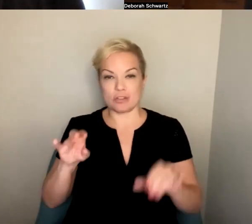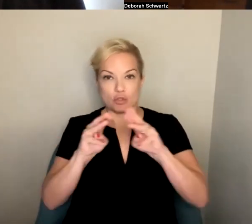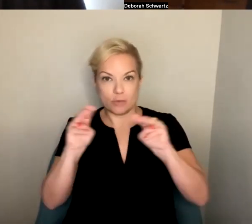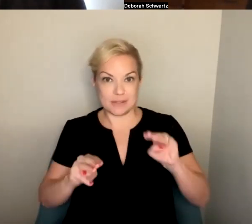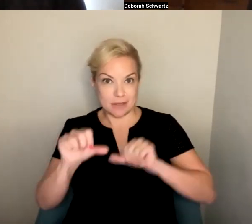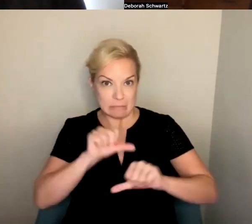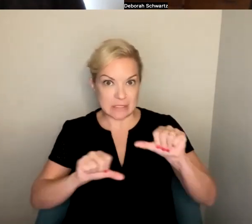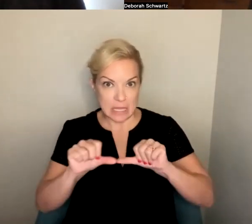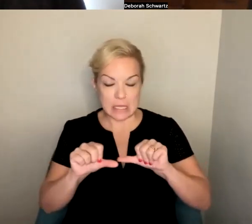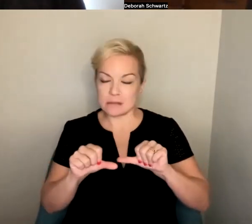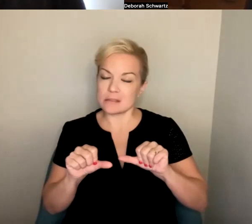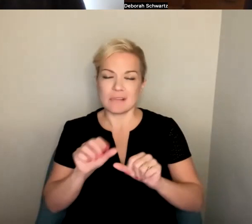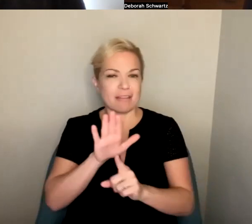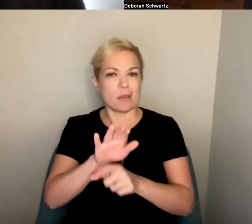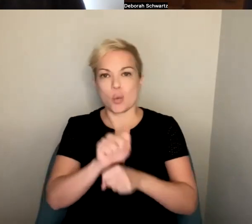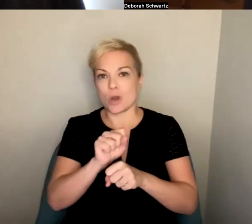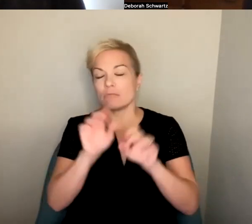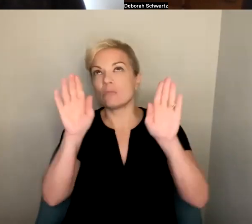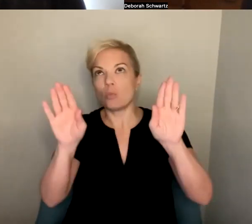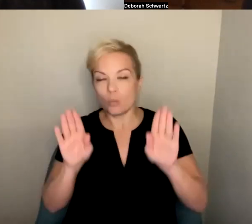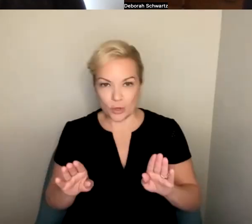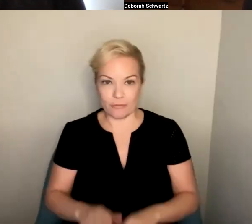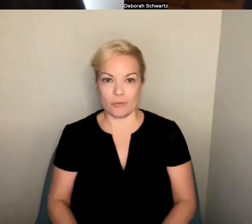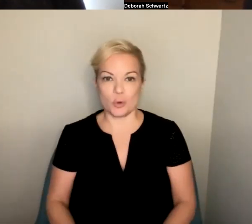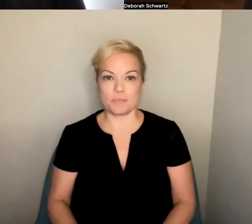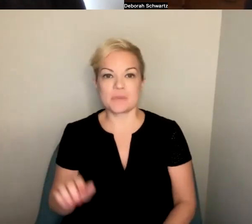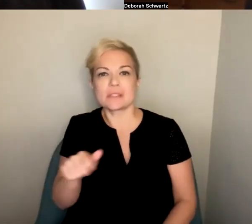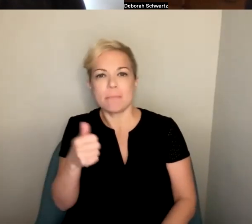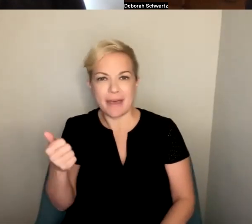work and it's interesting to watch people like Michael Galban and Jamie Jacobs that have come